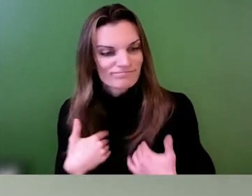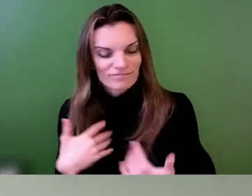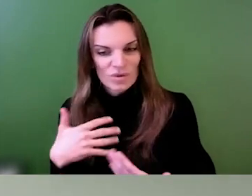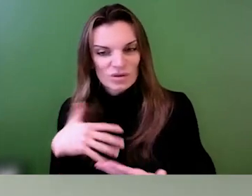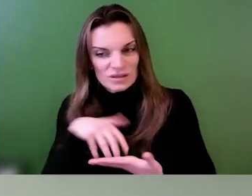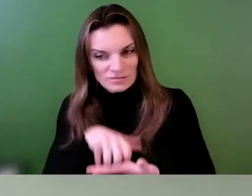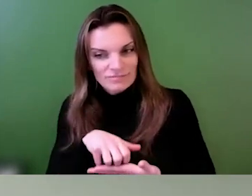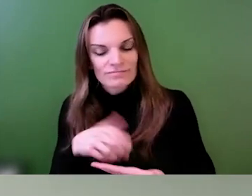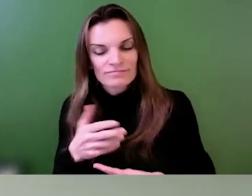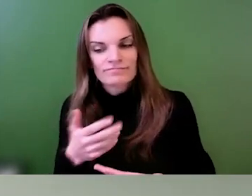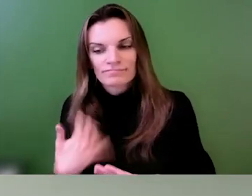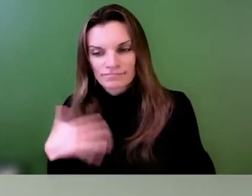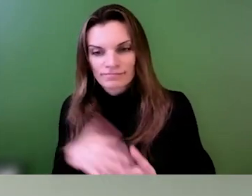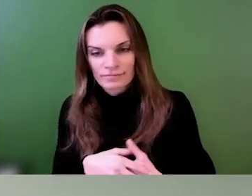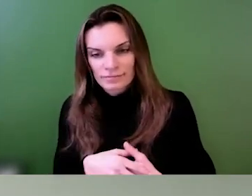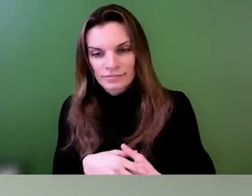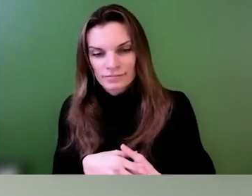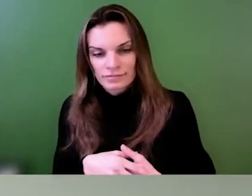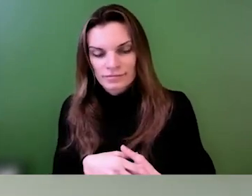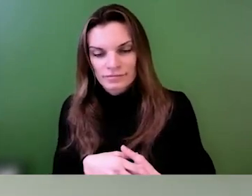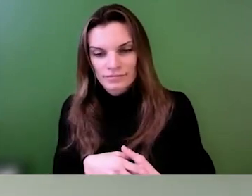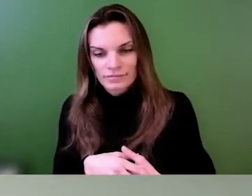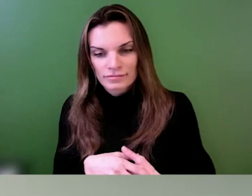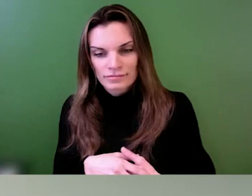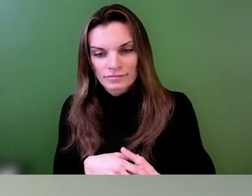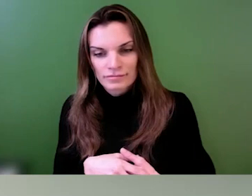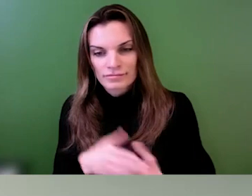are triggered. We have a little bit of that in the review that I